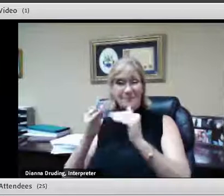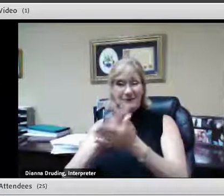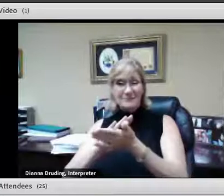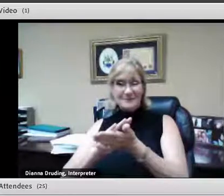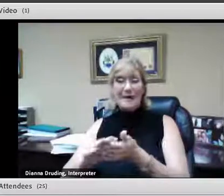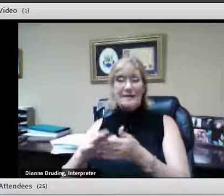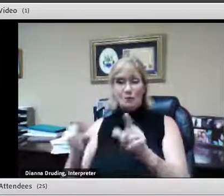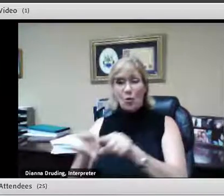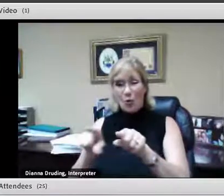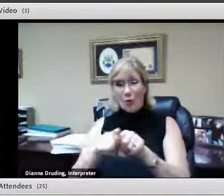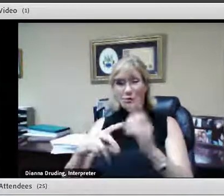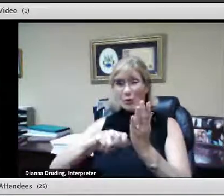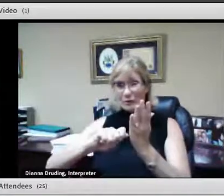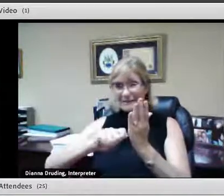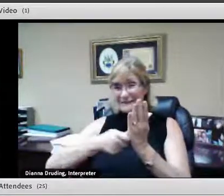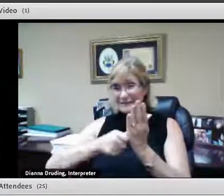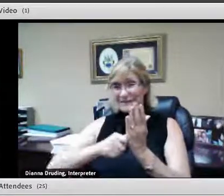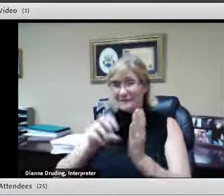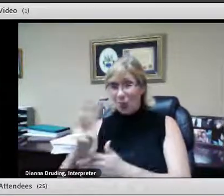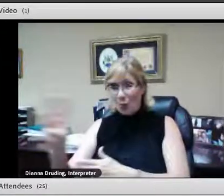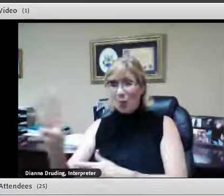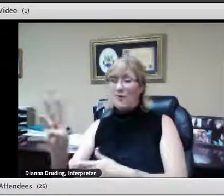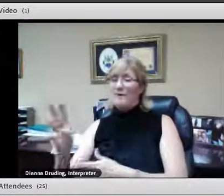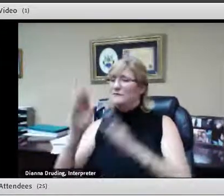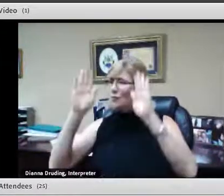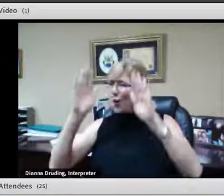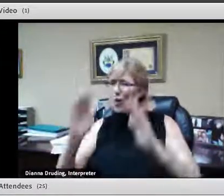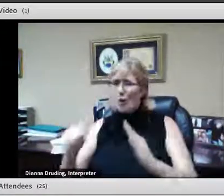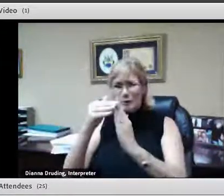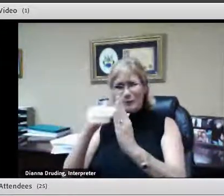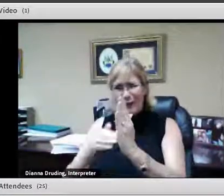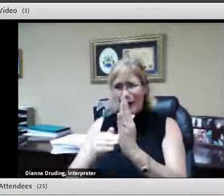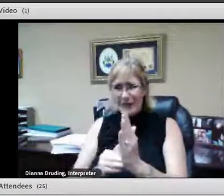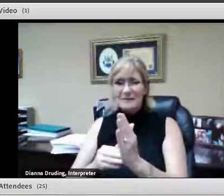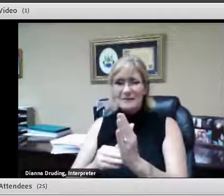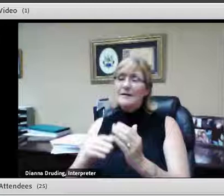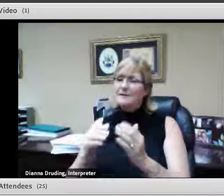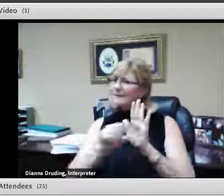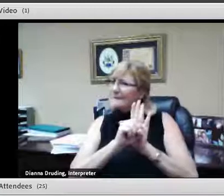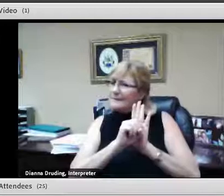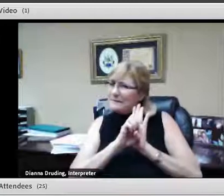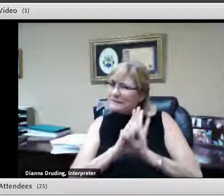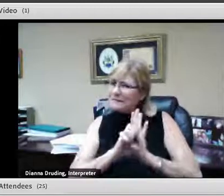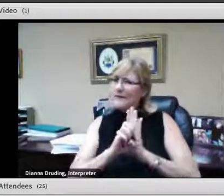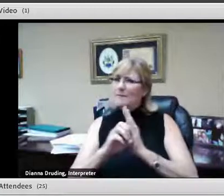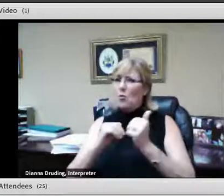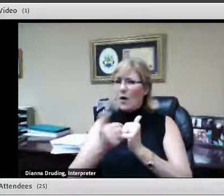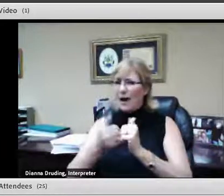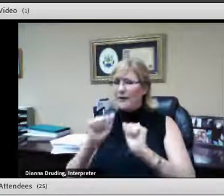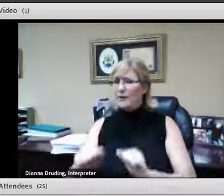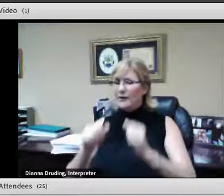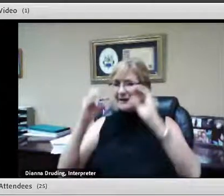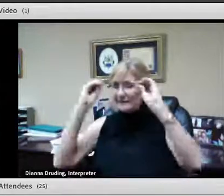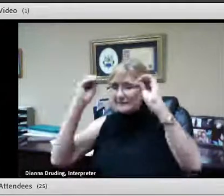It's such a cool lesson, and this is just a small example of how you can teach through Minecraft.